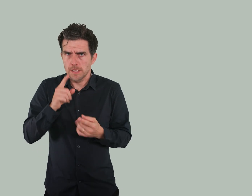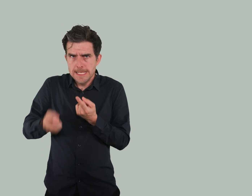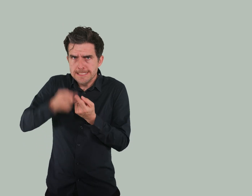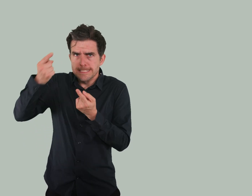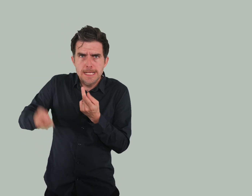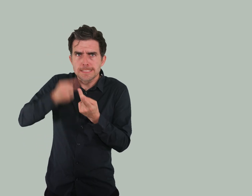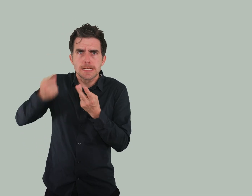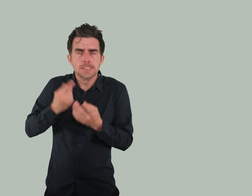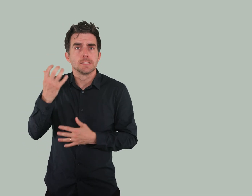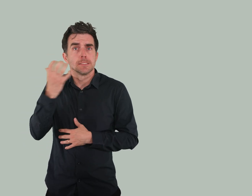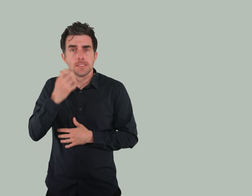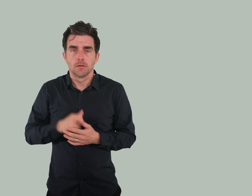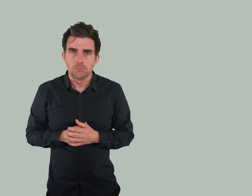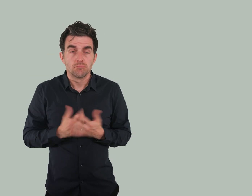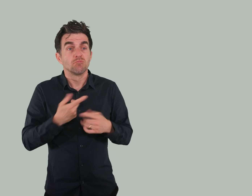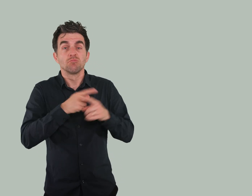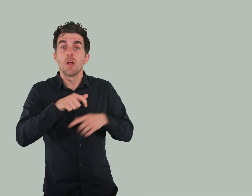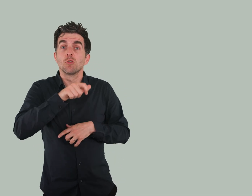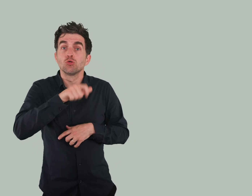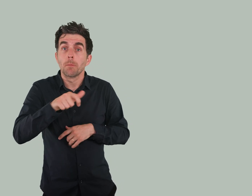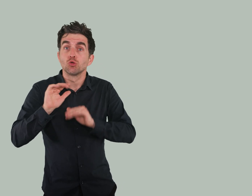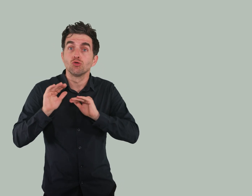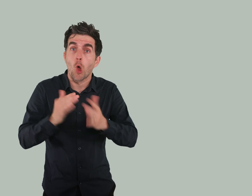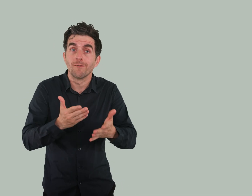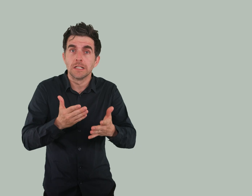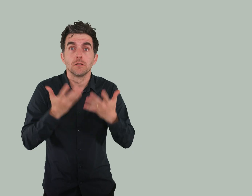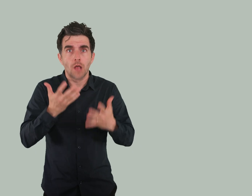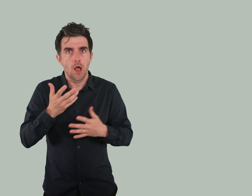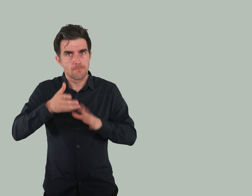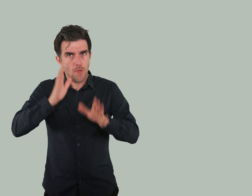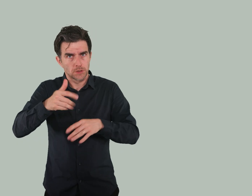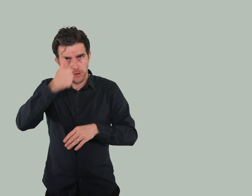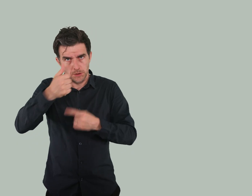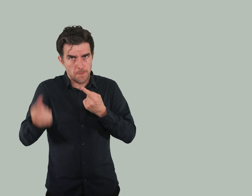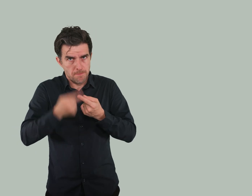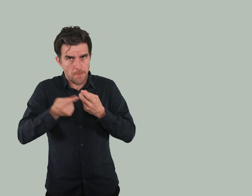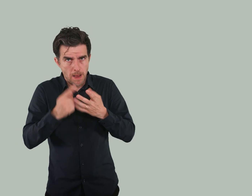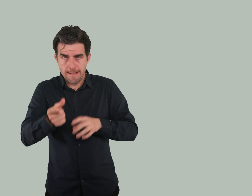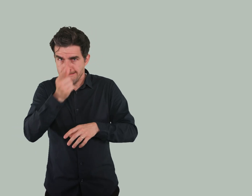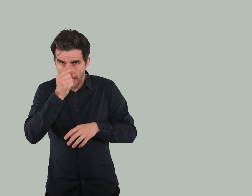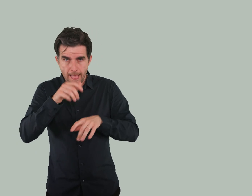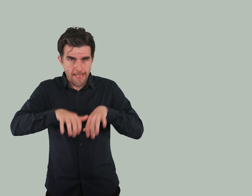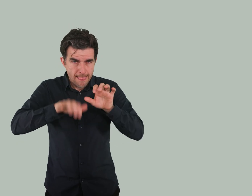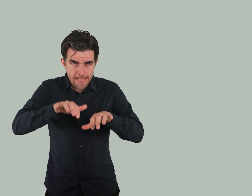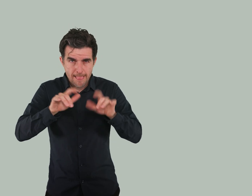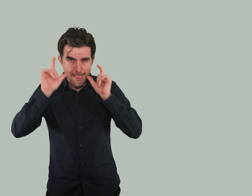has become more demanding. Customer service roles now involve handling complex queries